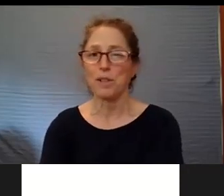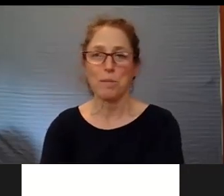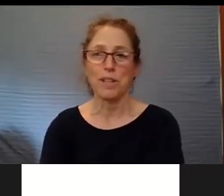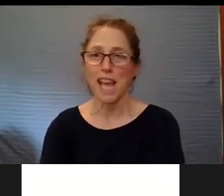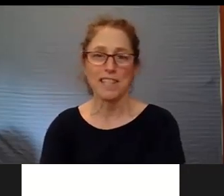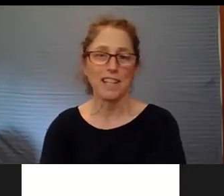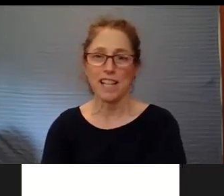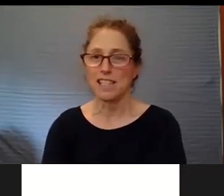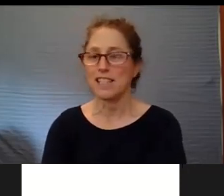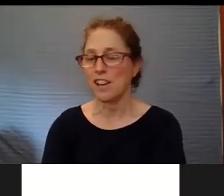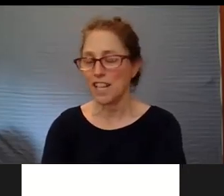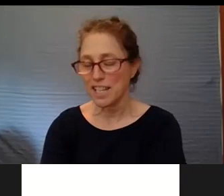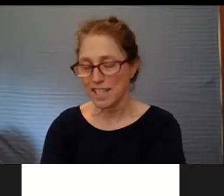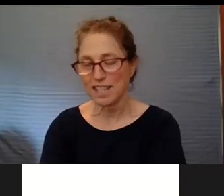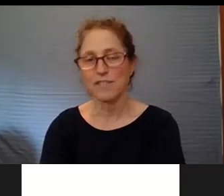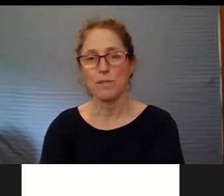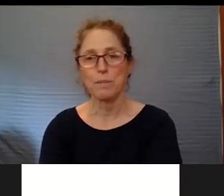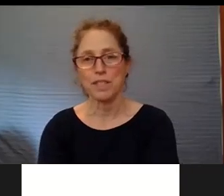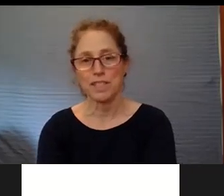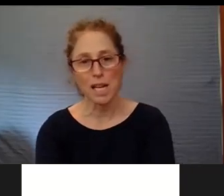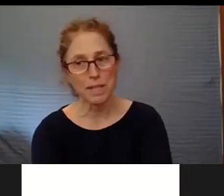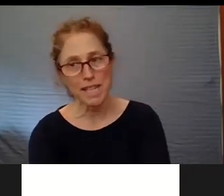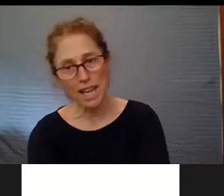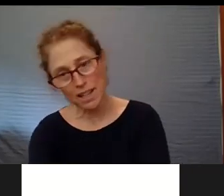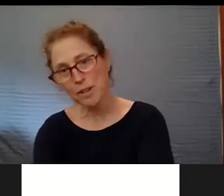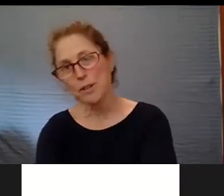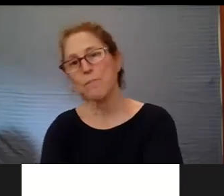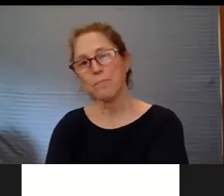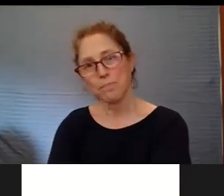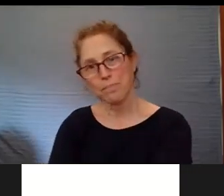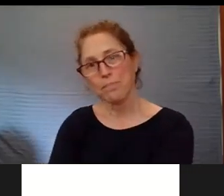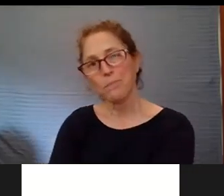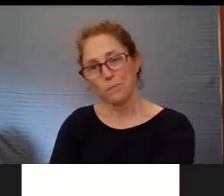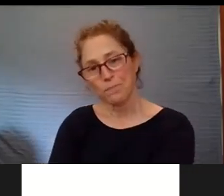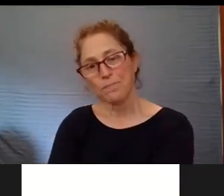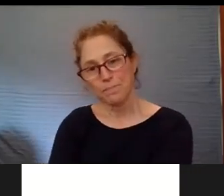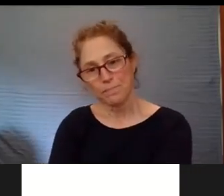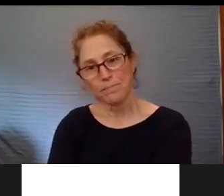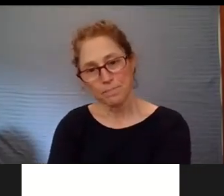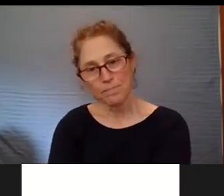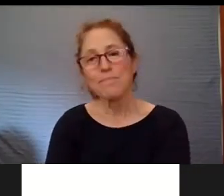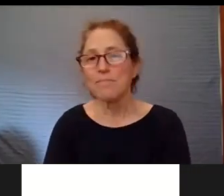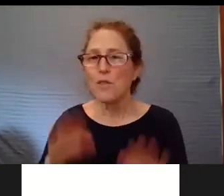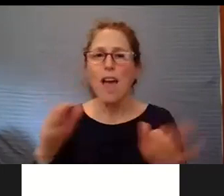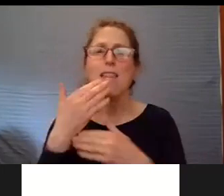go with community ASL classes that are easy for people to sign up and take. Great thank you so much Sheila.